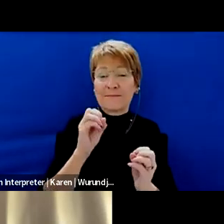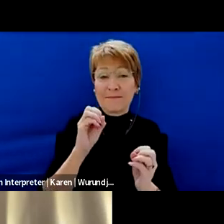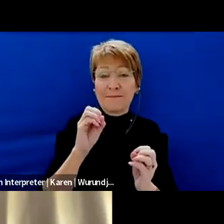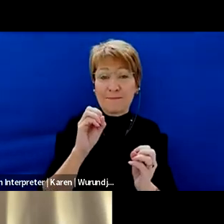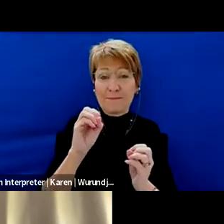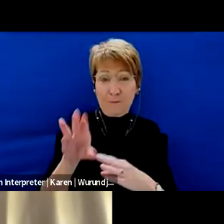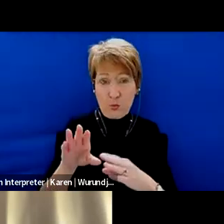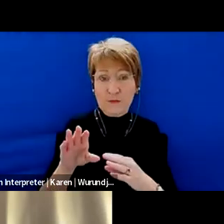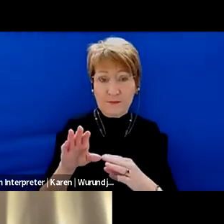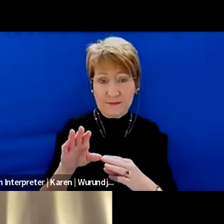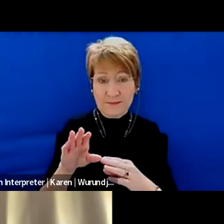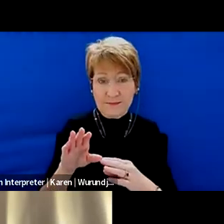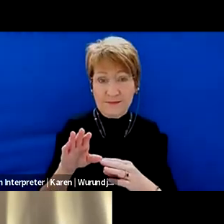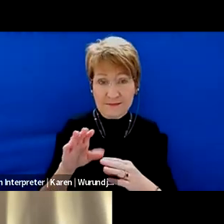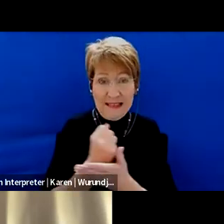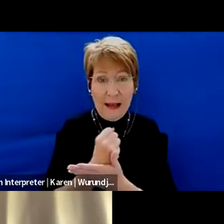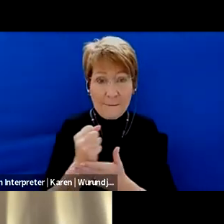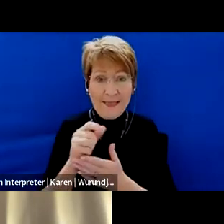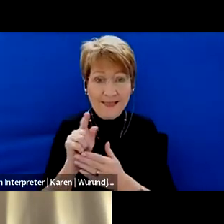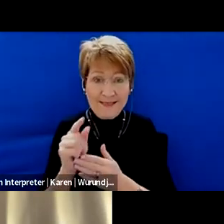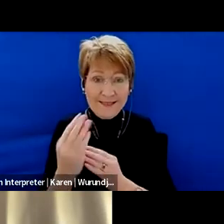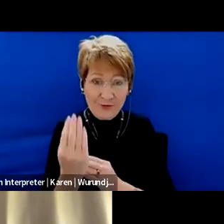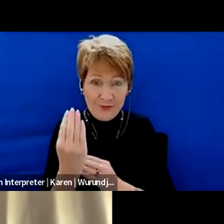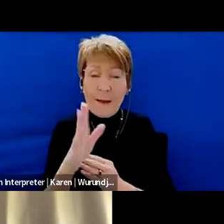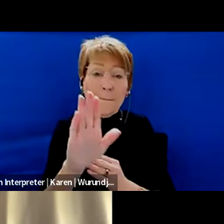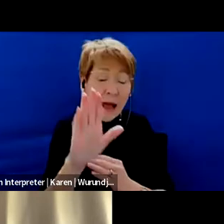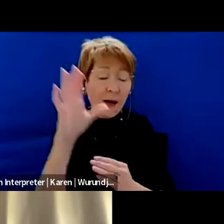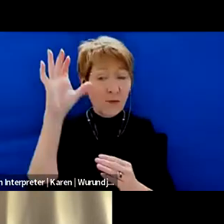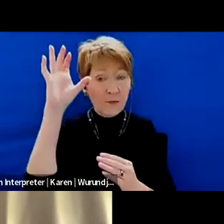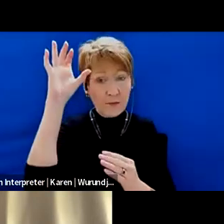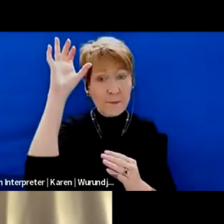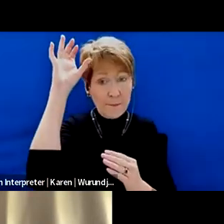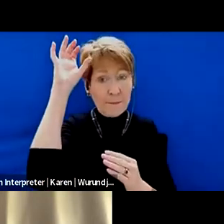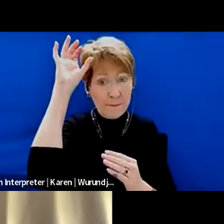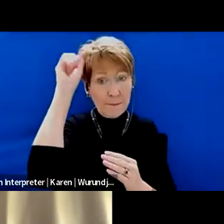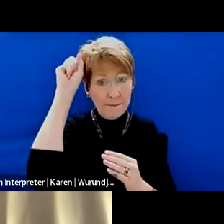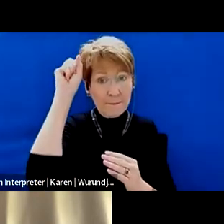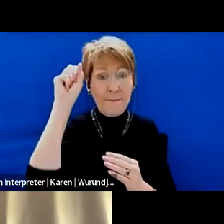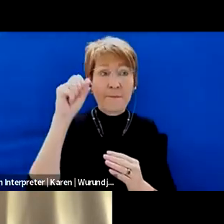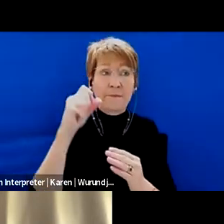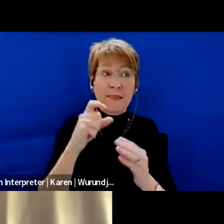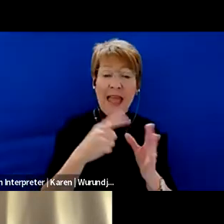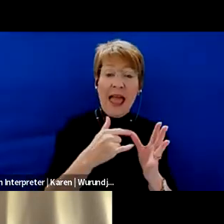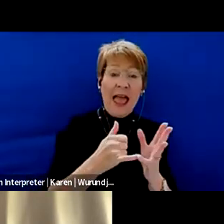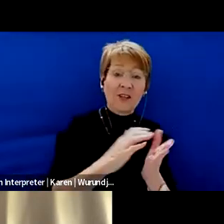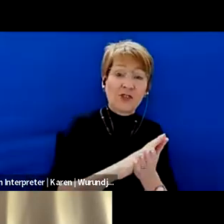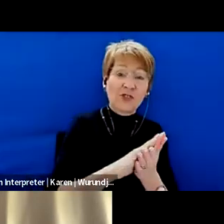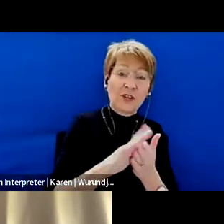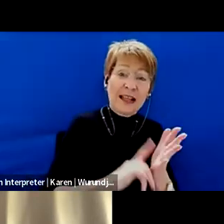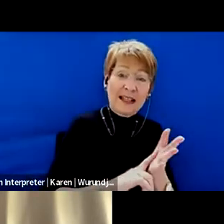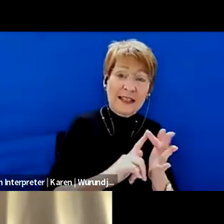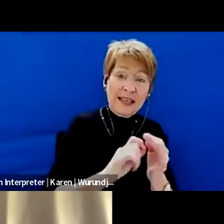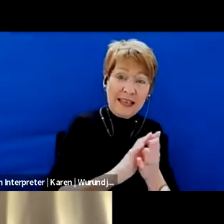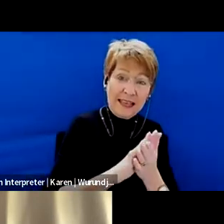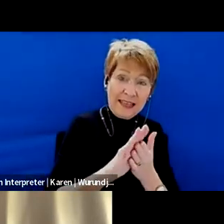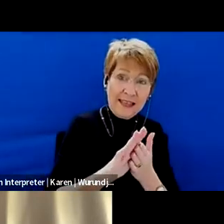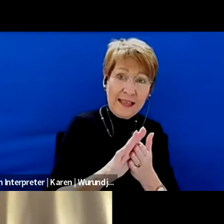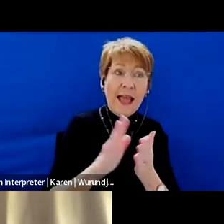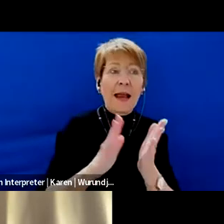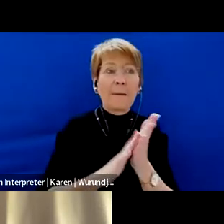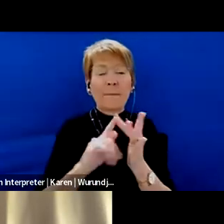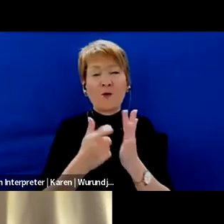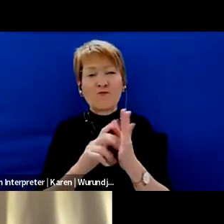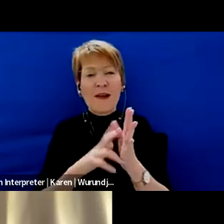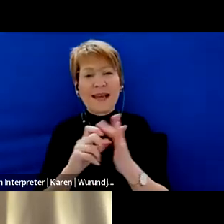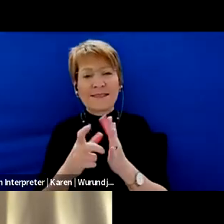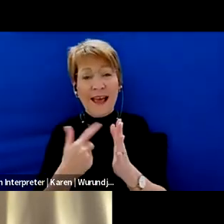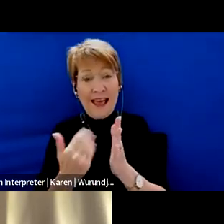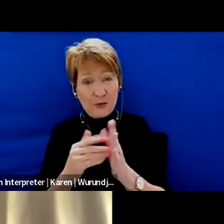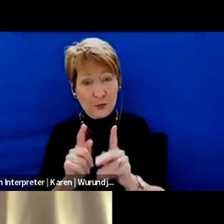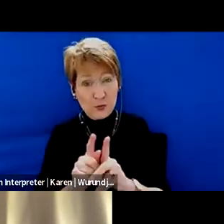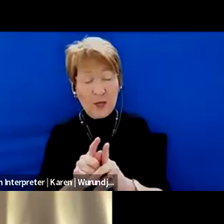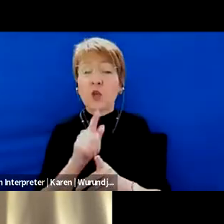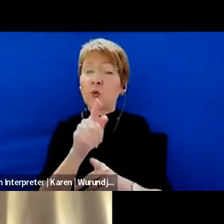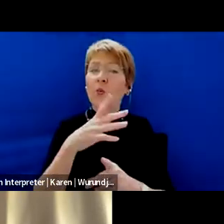Just being really mindful as well and that was, you know, for presented by Ashley and Miranda's re posted that we, if you do want to debrief with a professional.